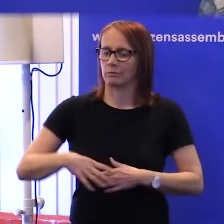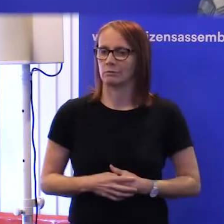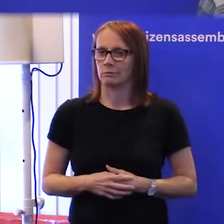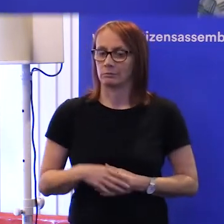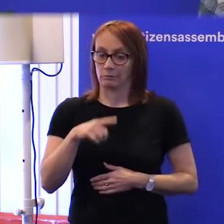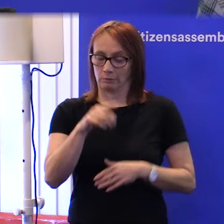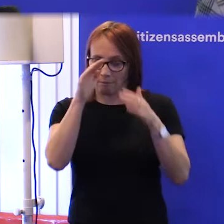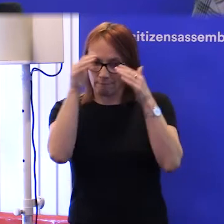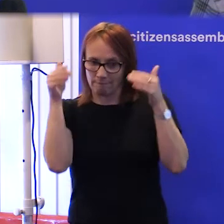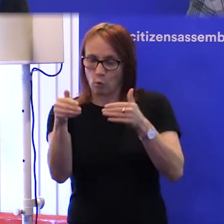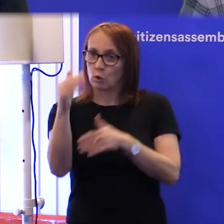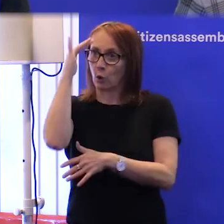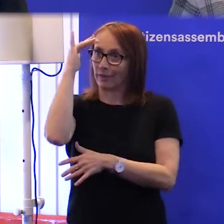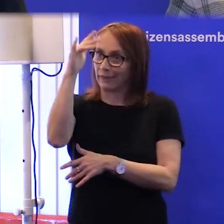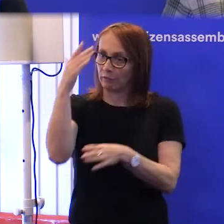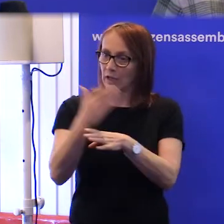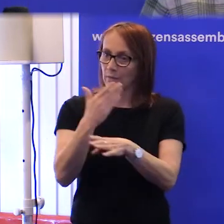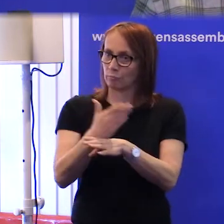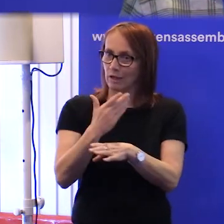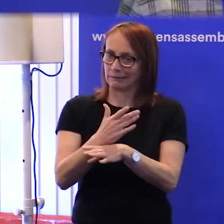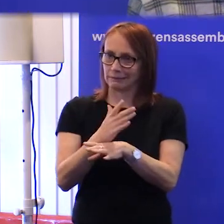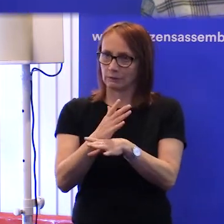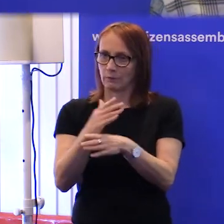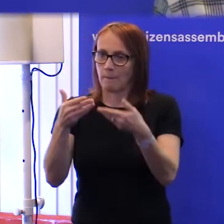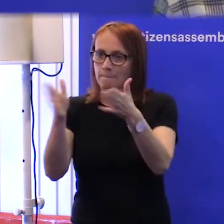developing theory and practice around public engagement and new forms of